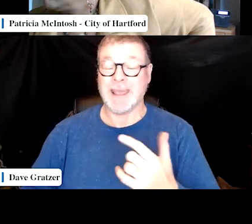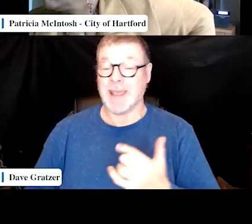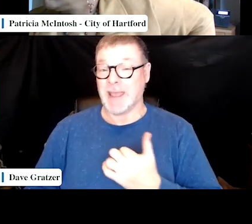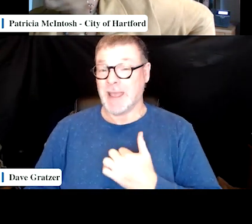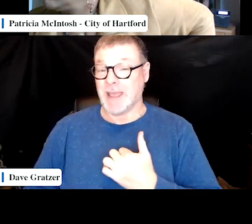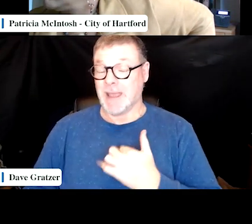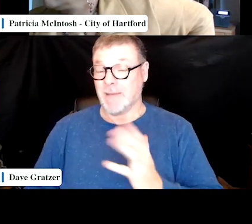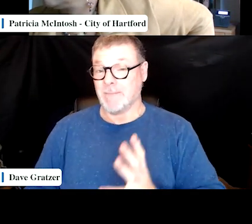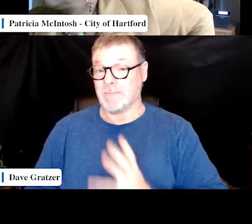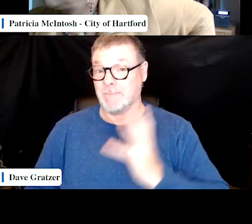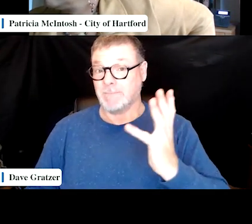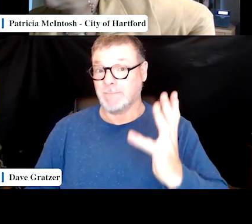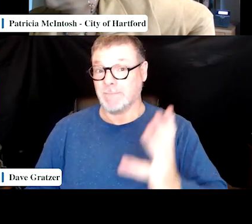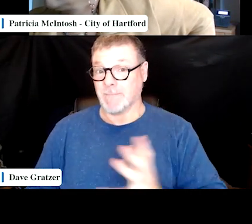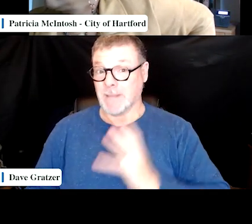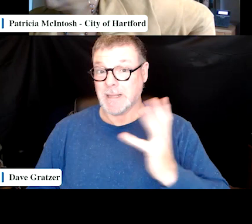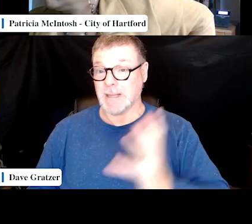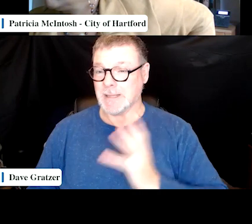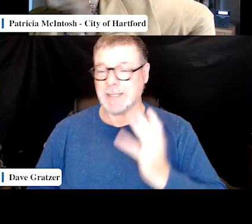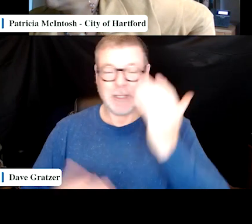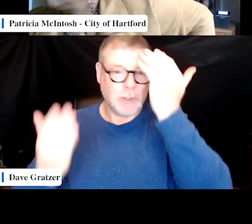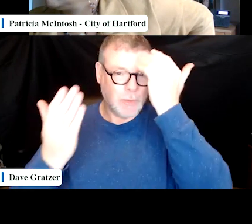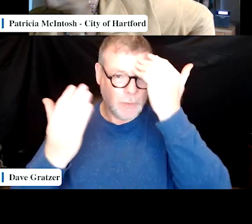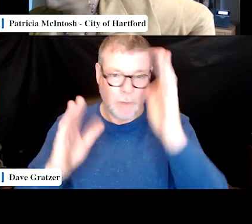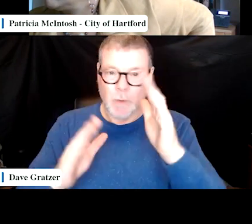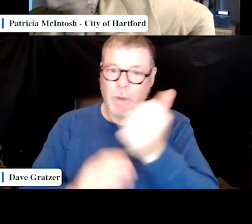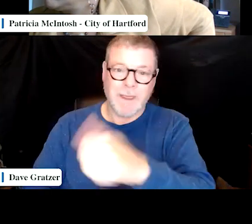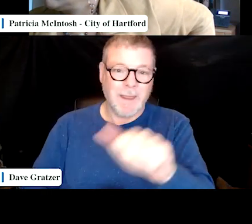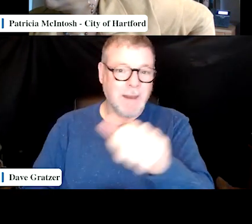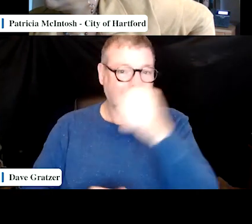know of any other peer specialists in Texas